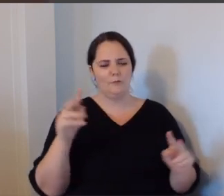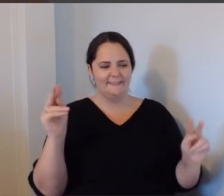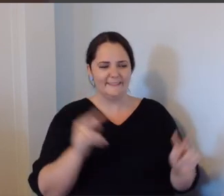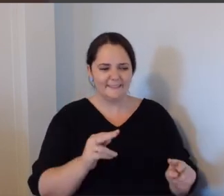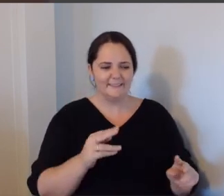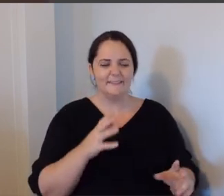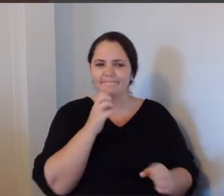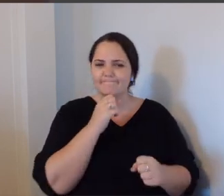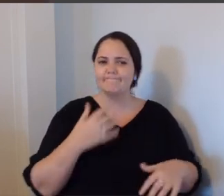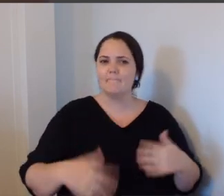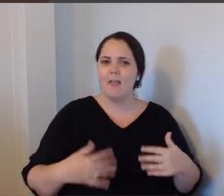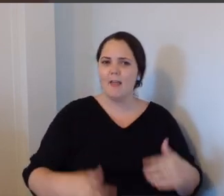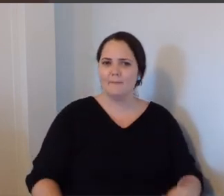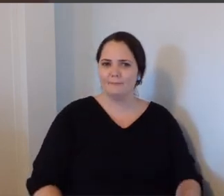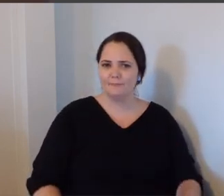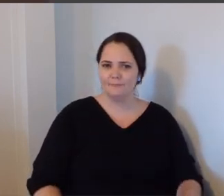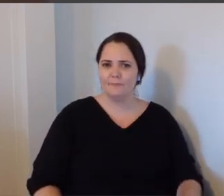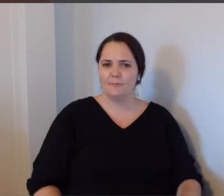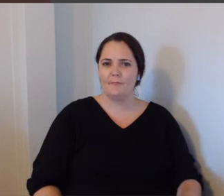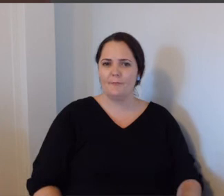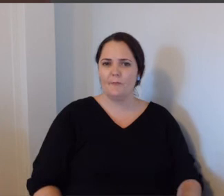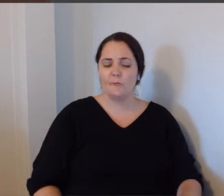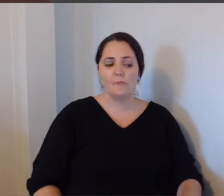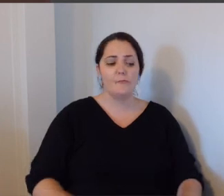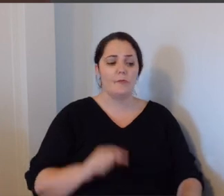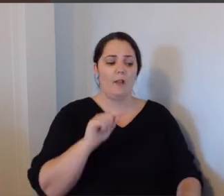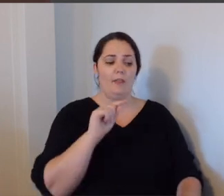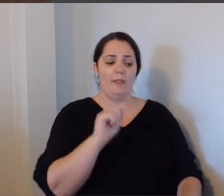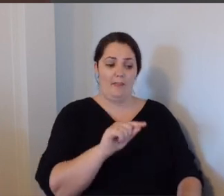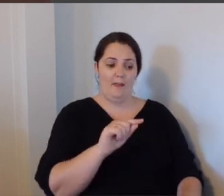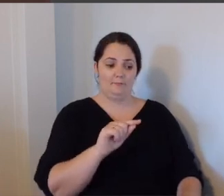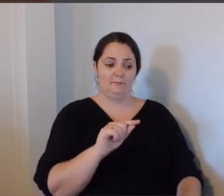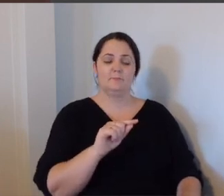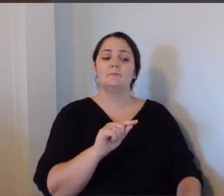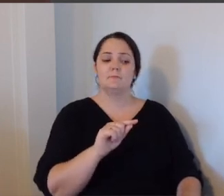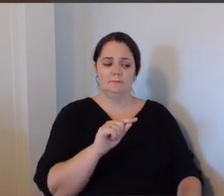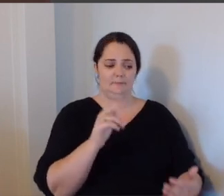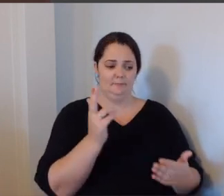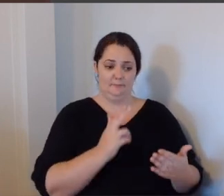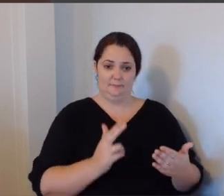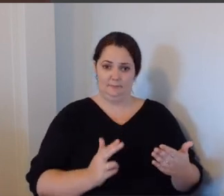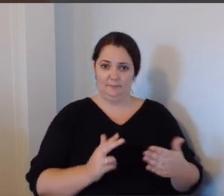This painting was felt, was painted and how she felt after miscarrying while she was living